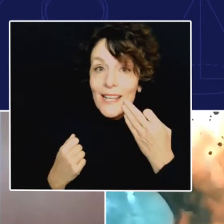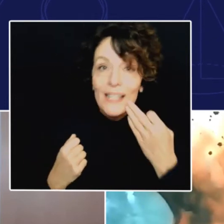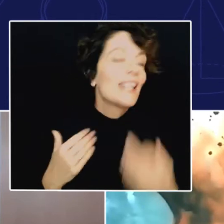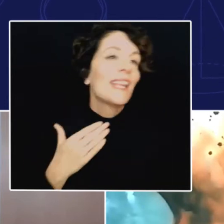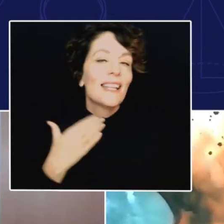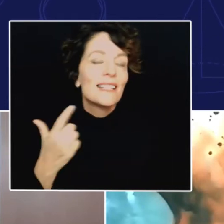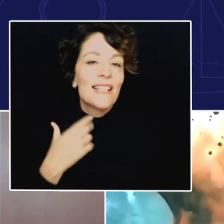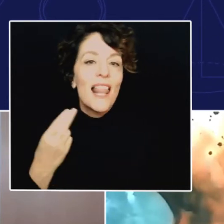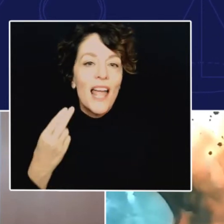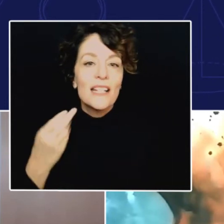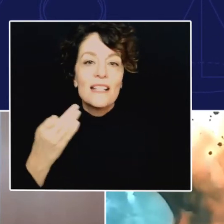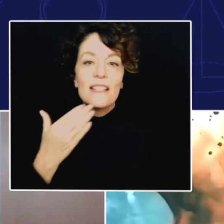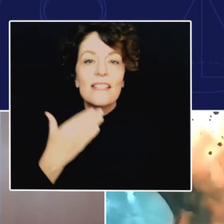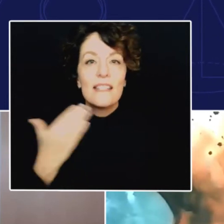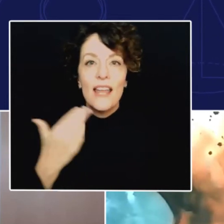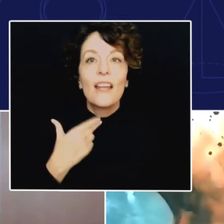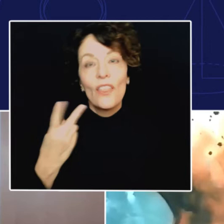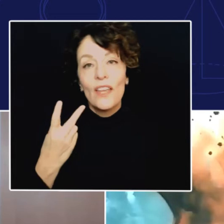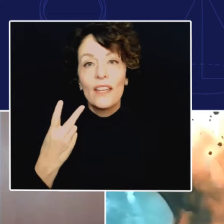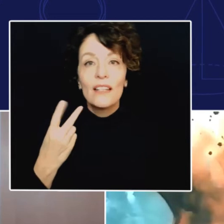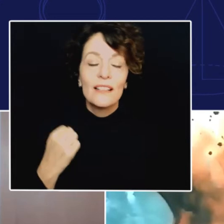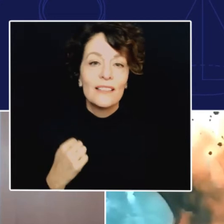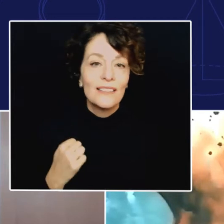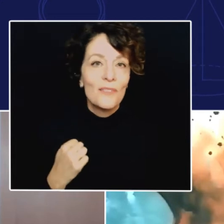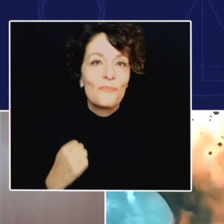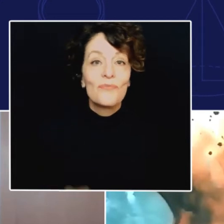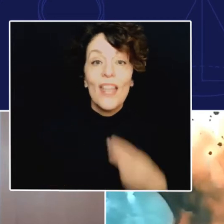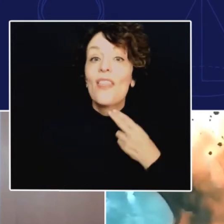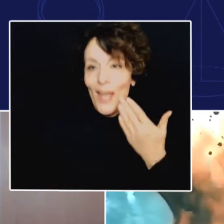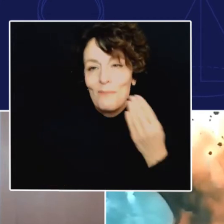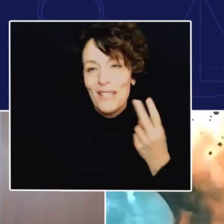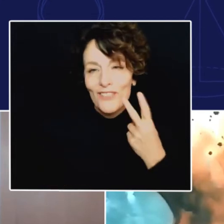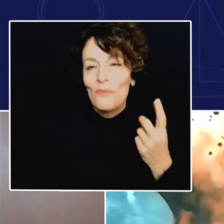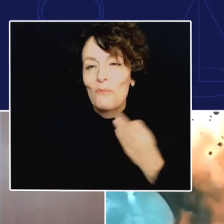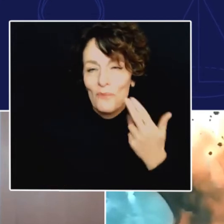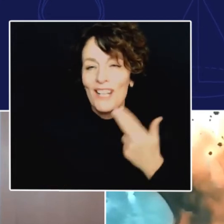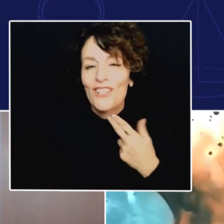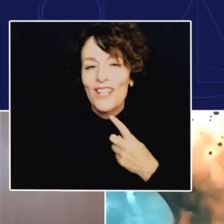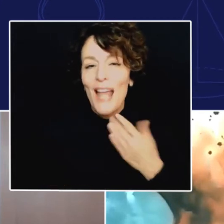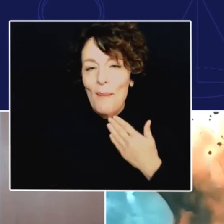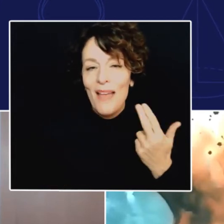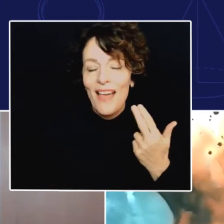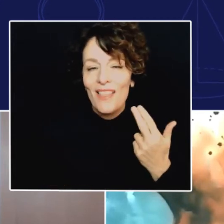[DR. HORTON:] See! --Yeah. [HENRY:] It's, like, a state thing, like... [DR. HORTON:] That means you're pretty good at math!